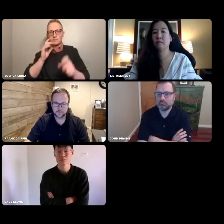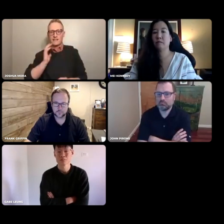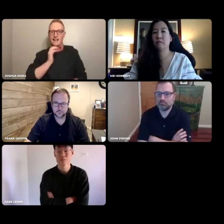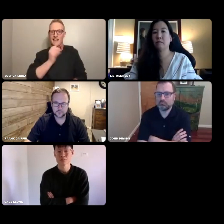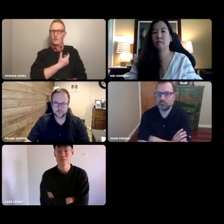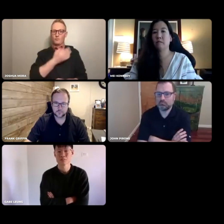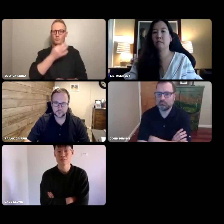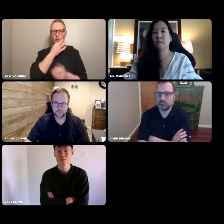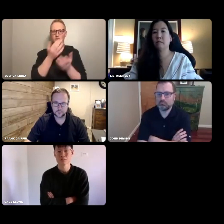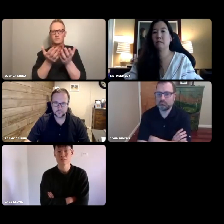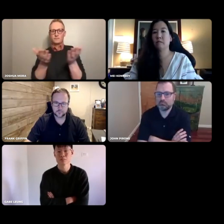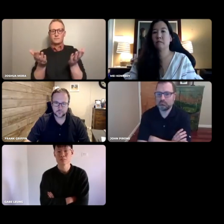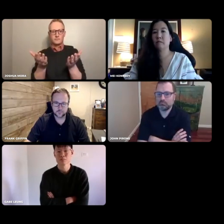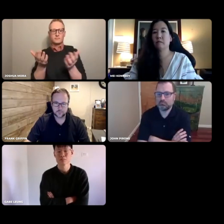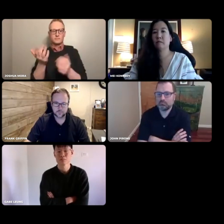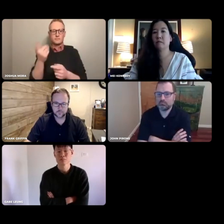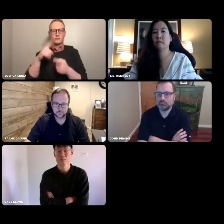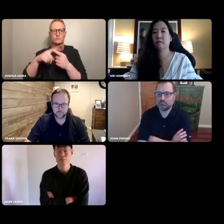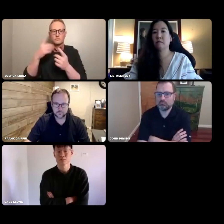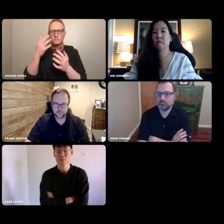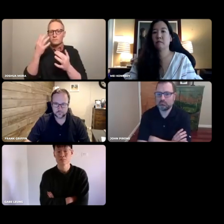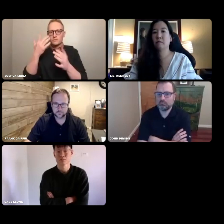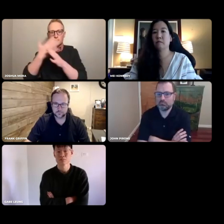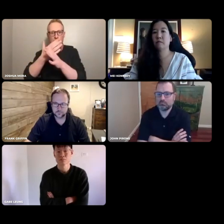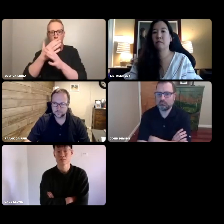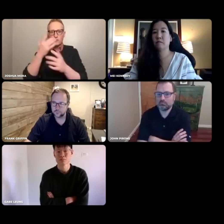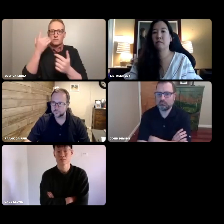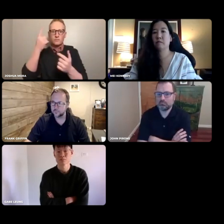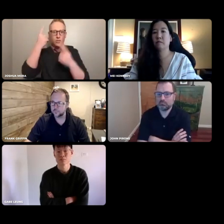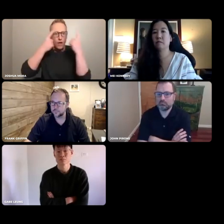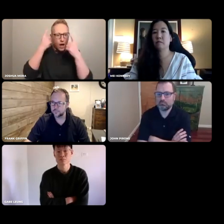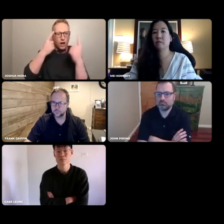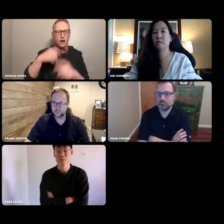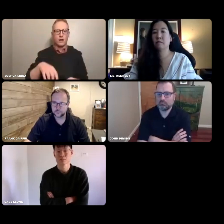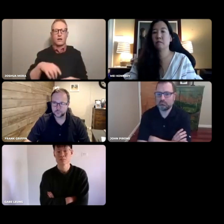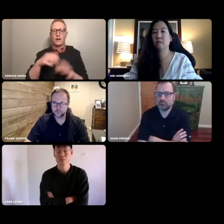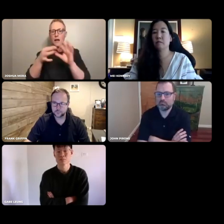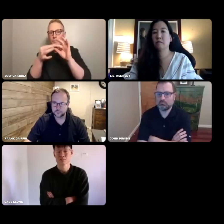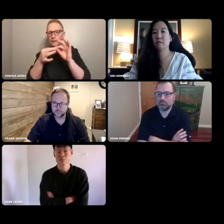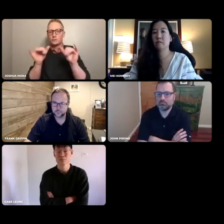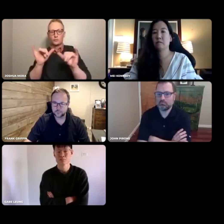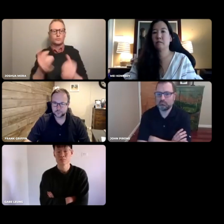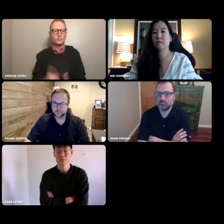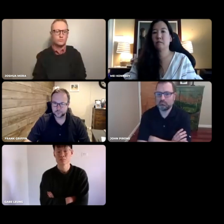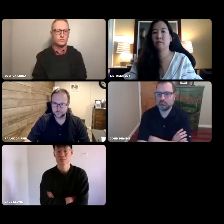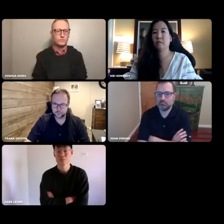The audience can share thoughts, concerns, and questions with the panelists at the end. We have resources to share at the end of the webinar as well.